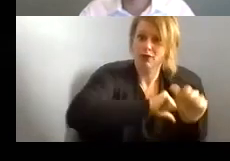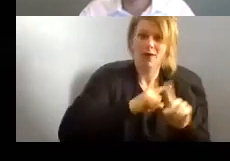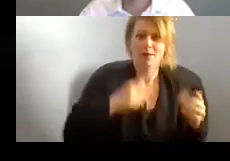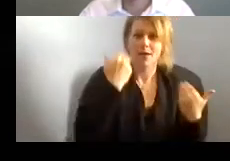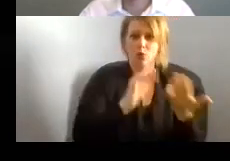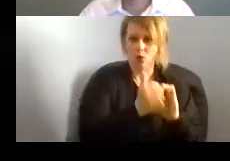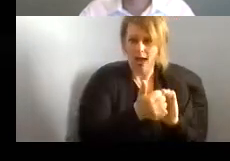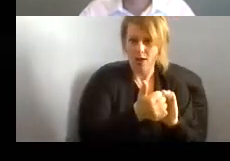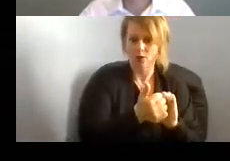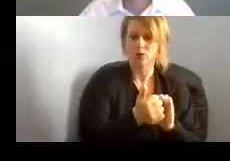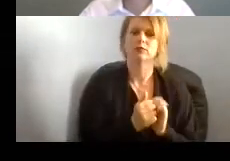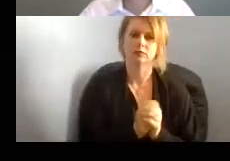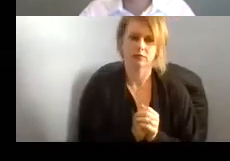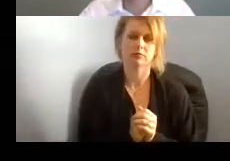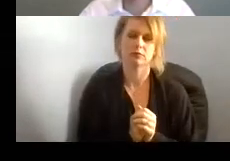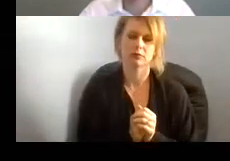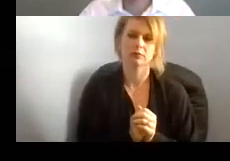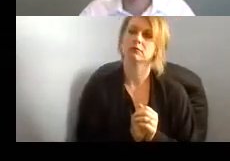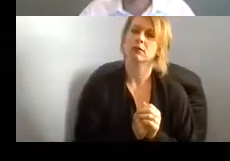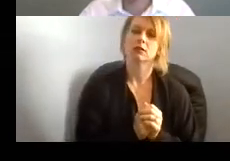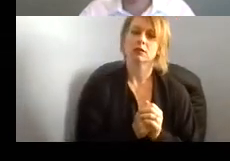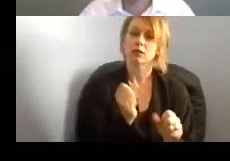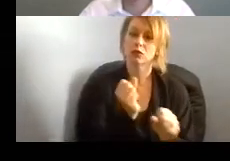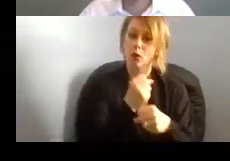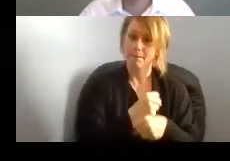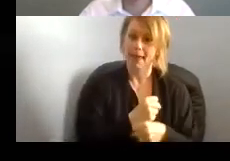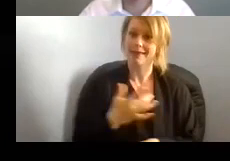They may therefore make insensitive comments, ask repetitive or intrusive